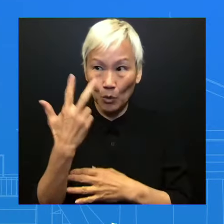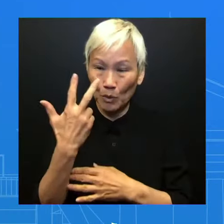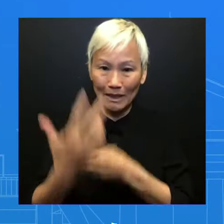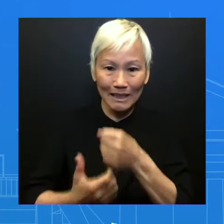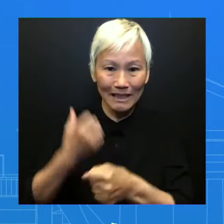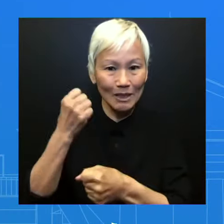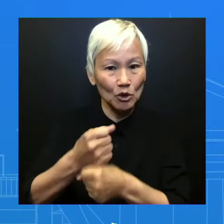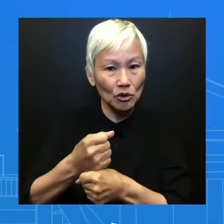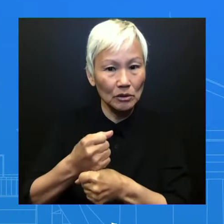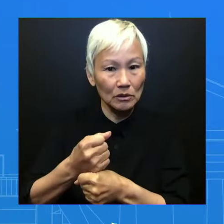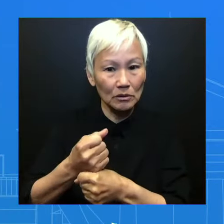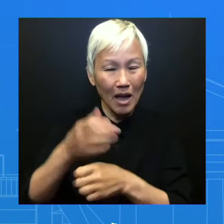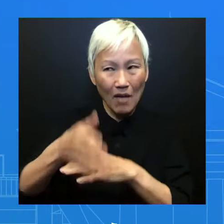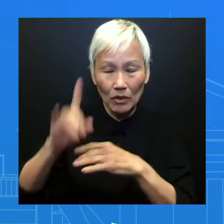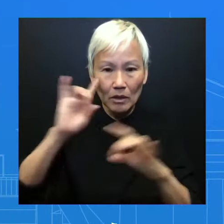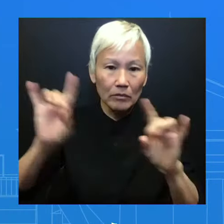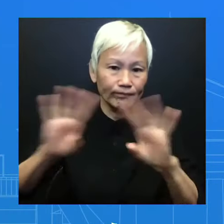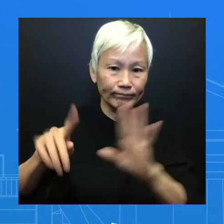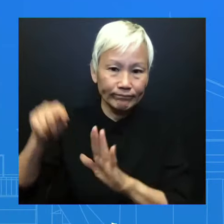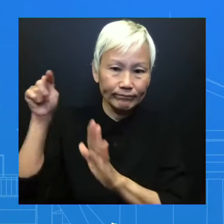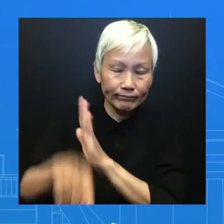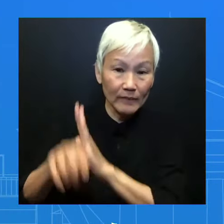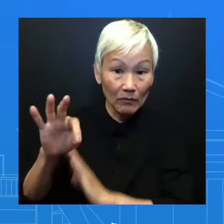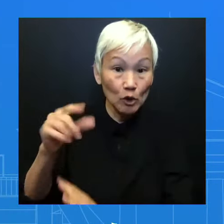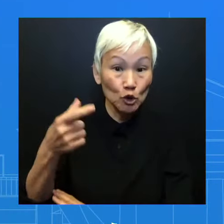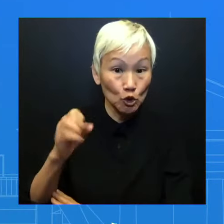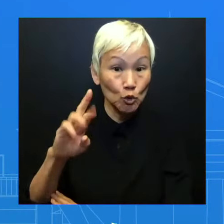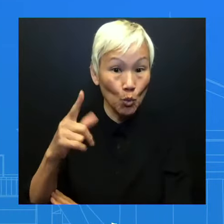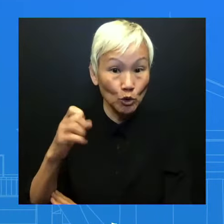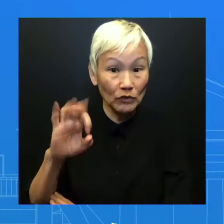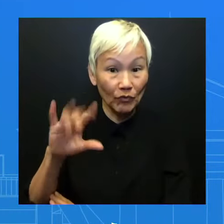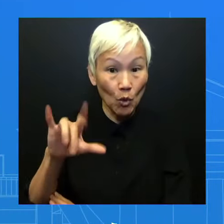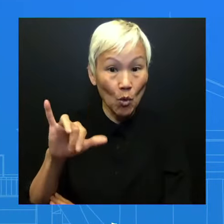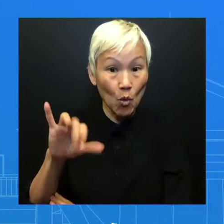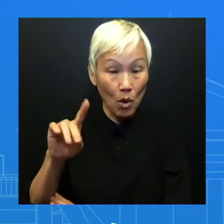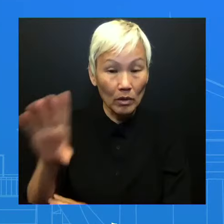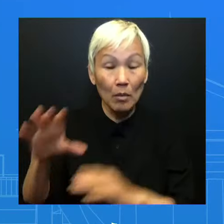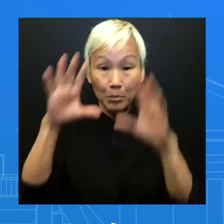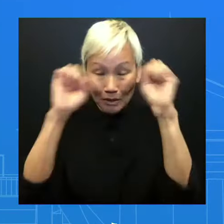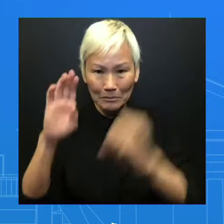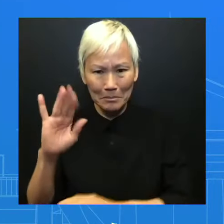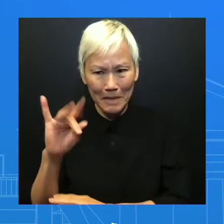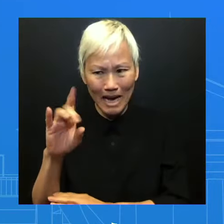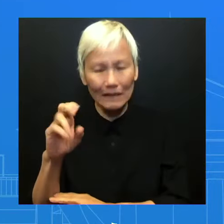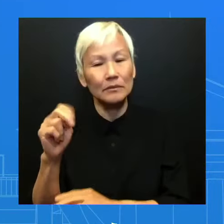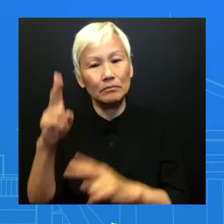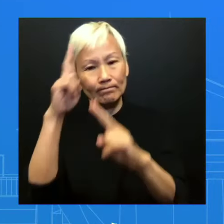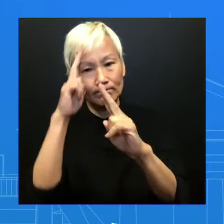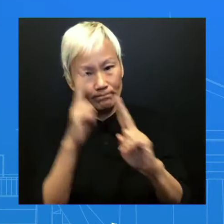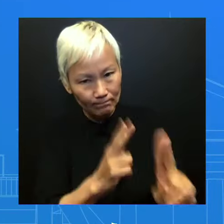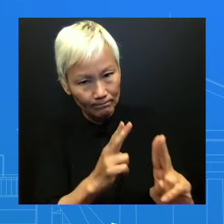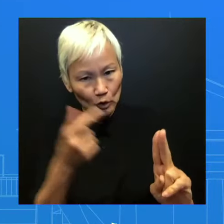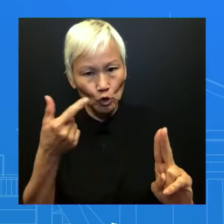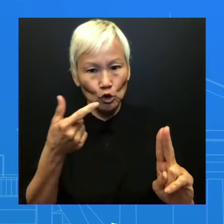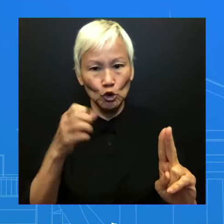and advocates who have fought tirelessly for reform and accountability measures. This morning, the President also vetoed